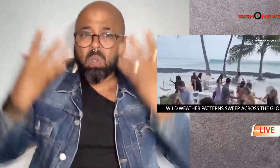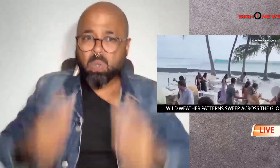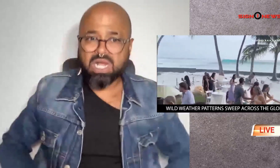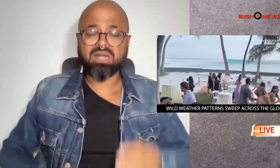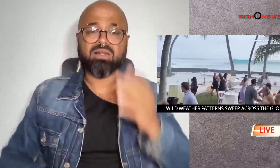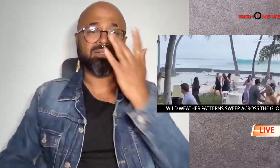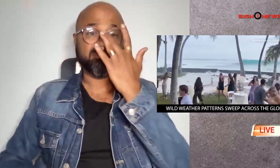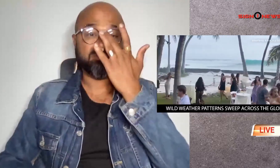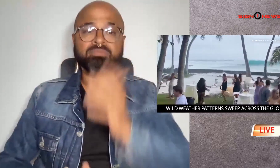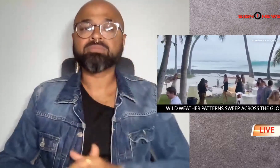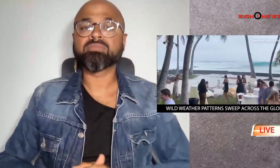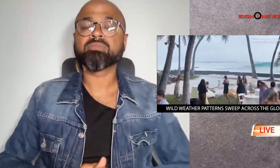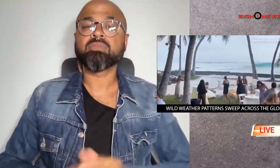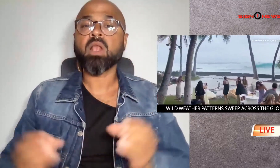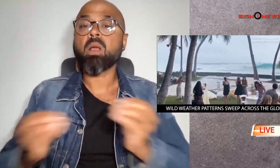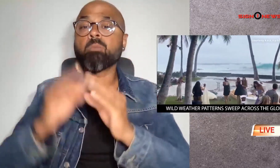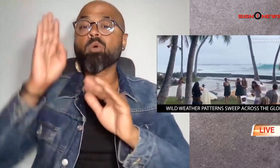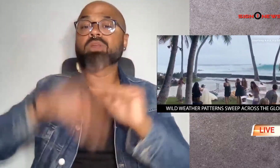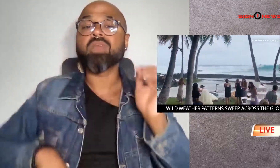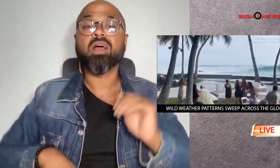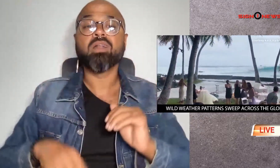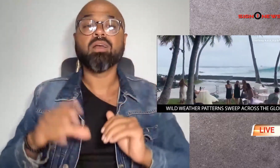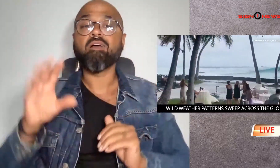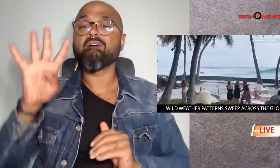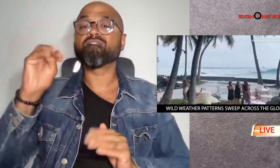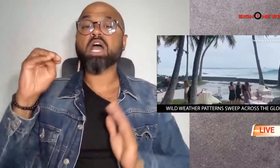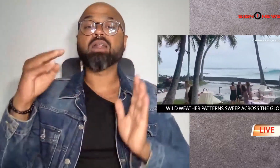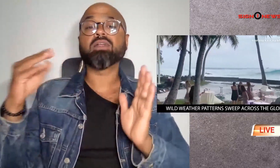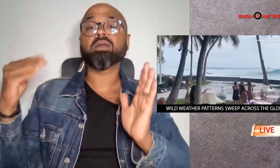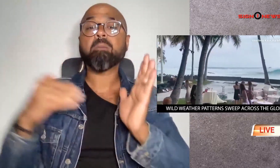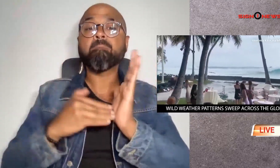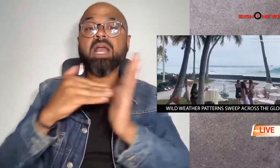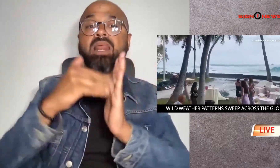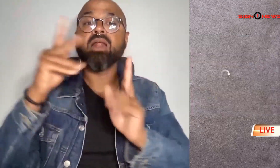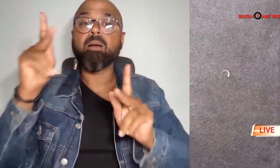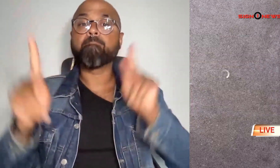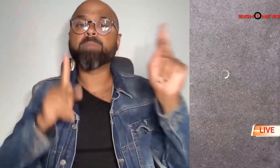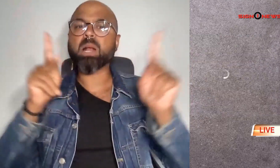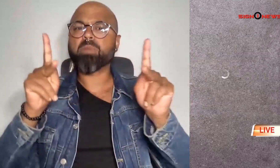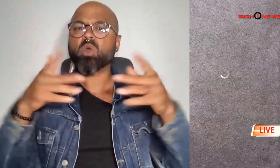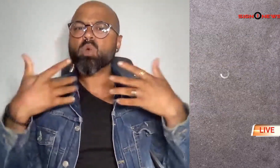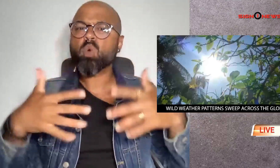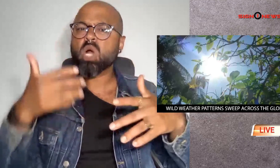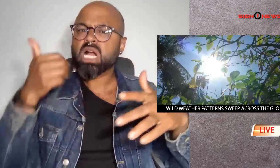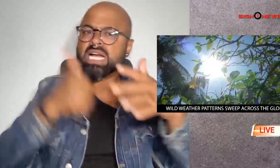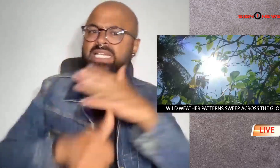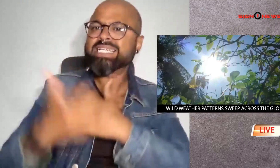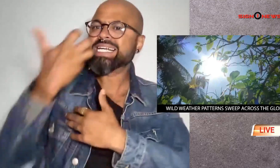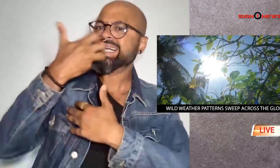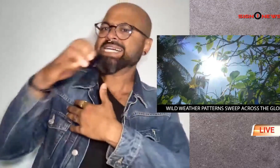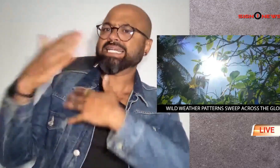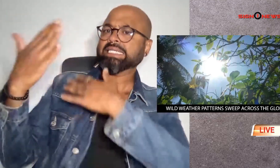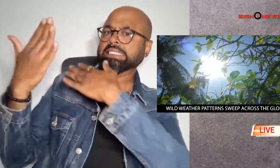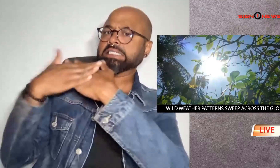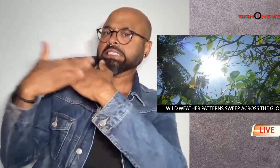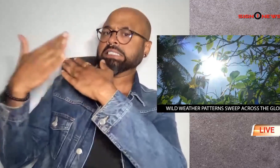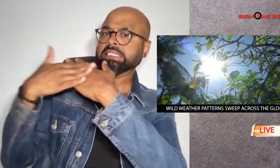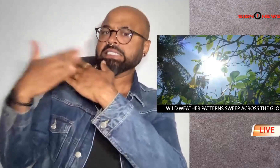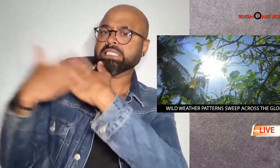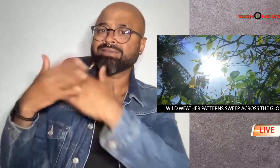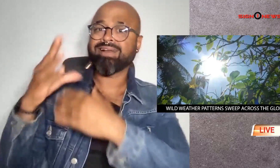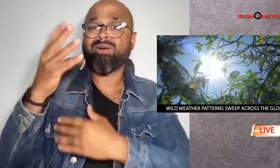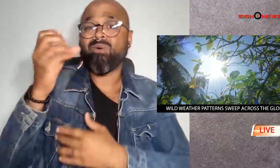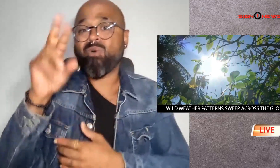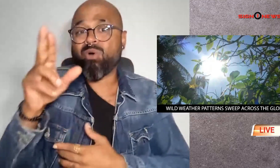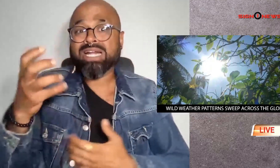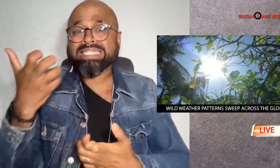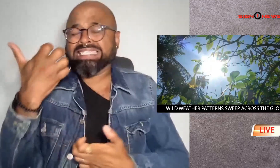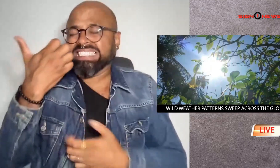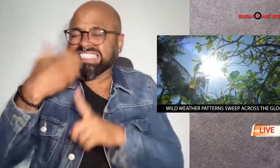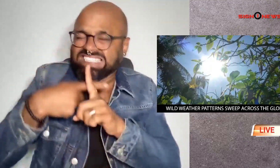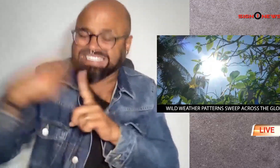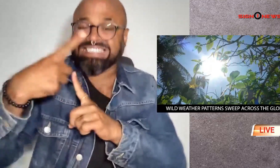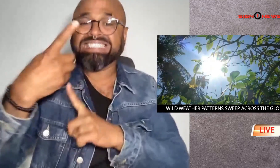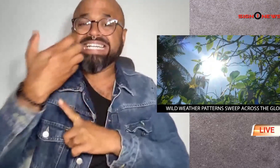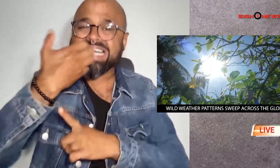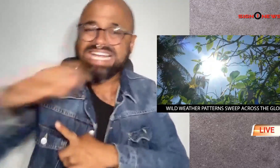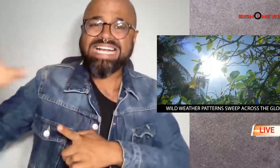more than 40 million people are under heat advisories or excessive heat warnings in the